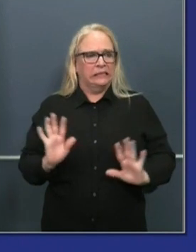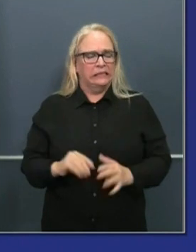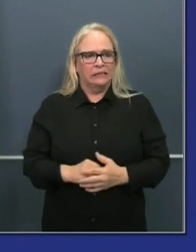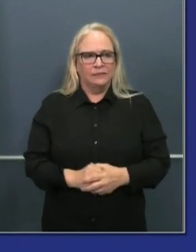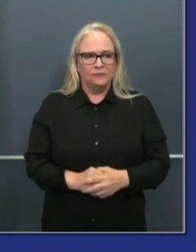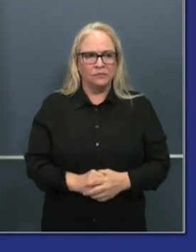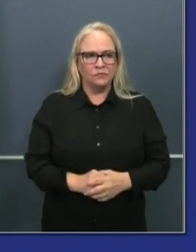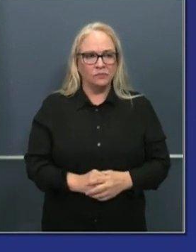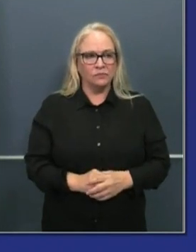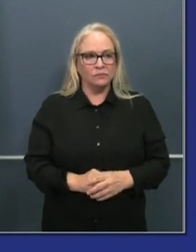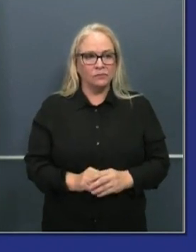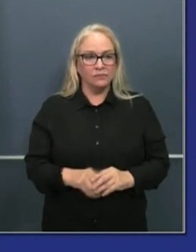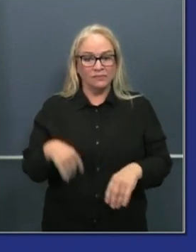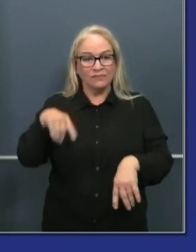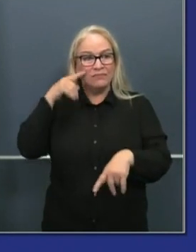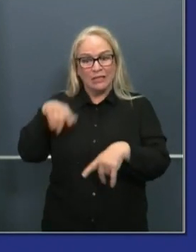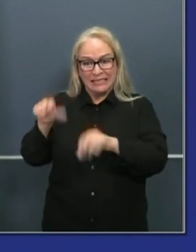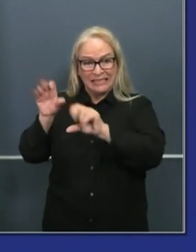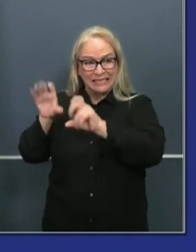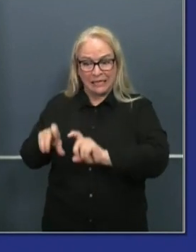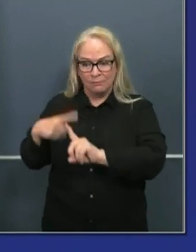WE ARE SEEING PARTS OF THE